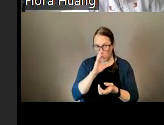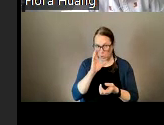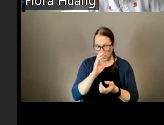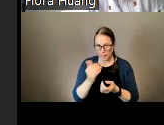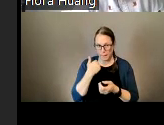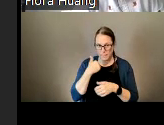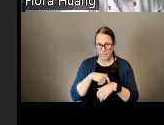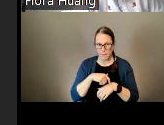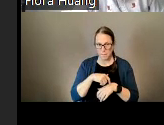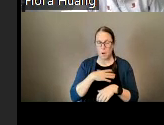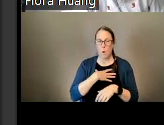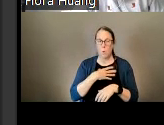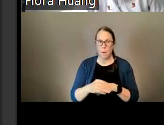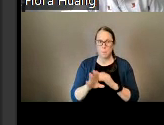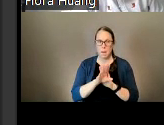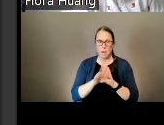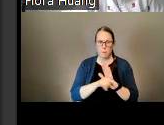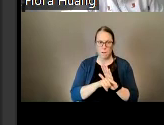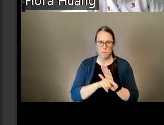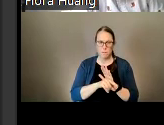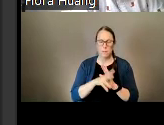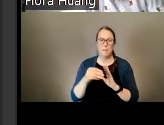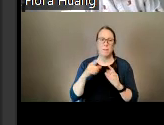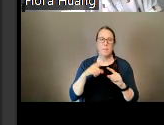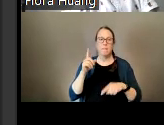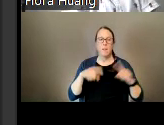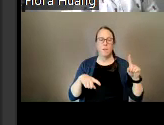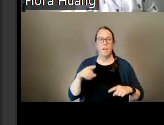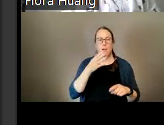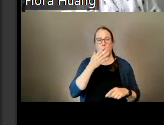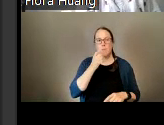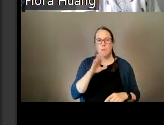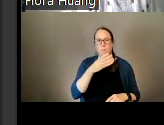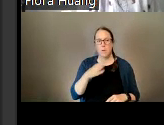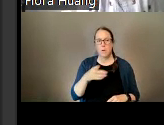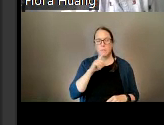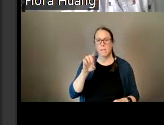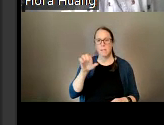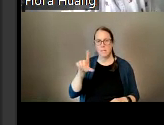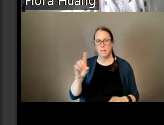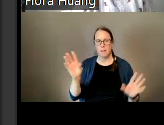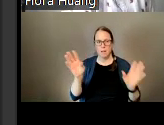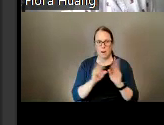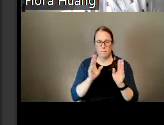a white background, and then in varying shades of blue, it says LEAD Conference 2022.